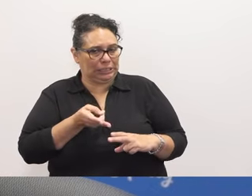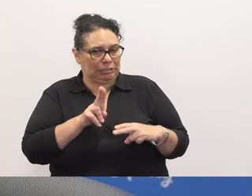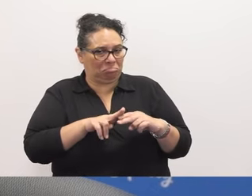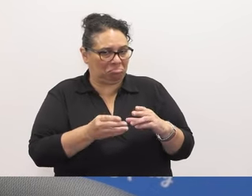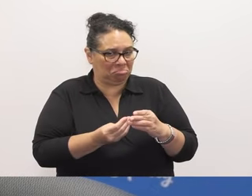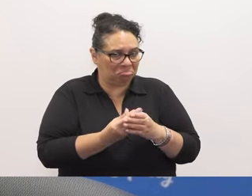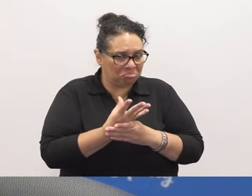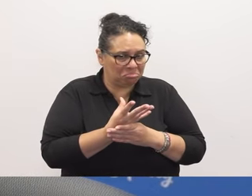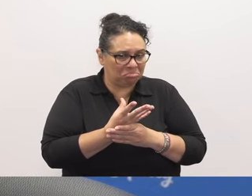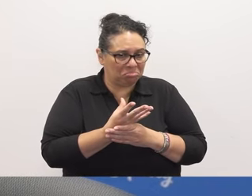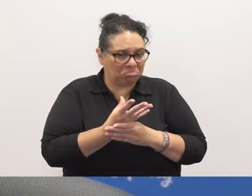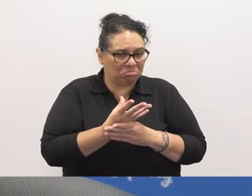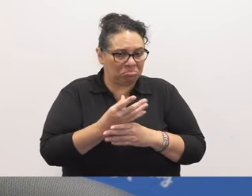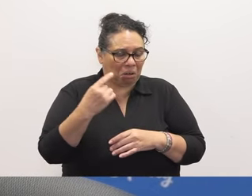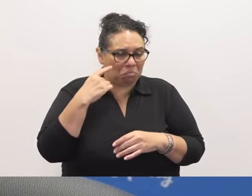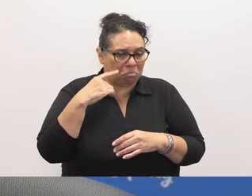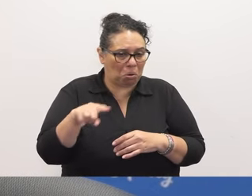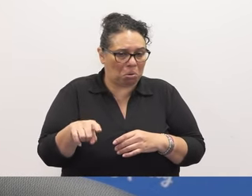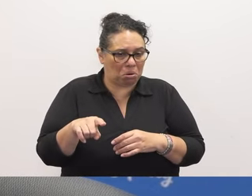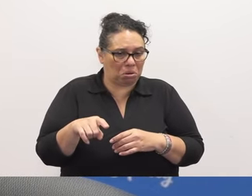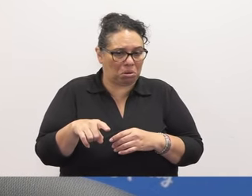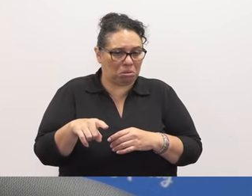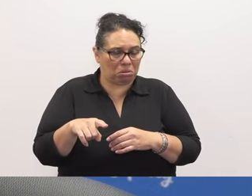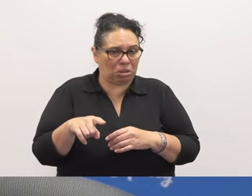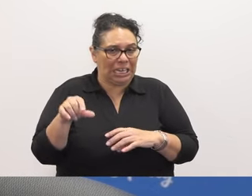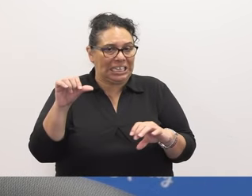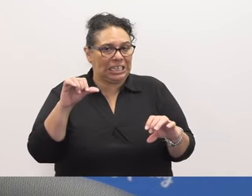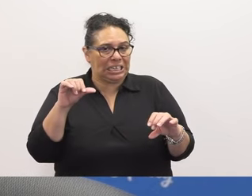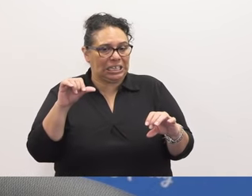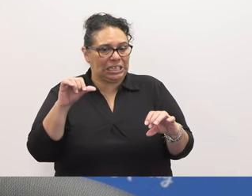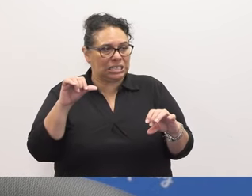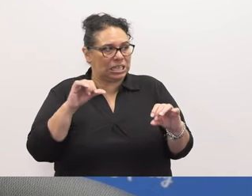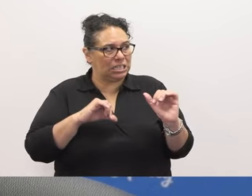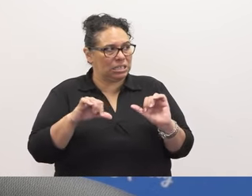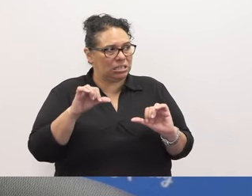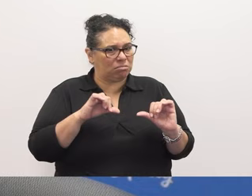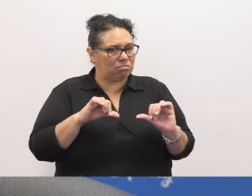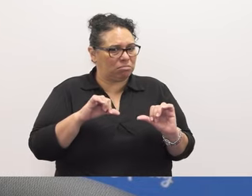for our science all, with respect to Black students